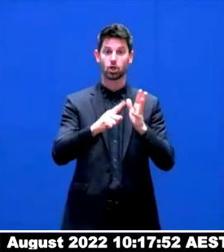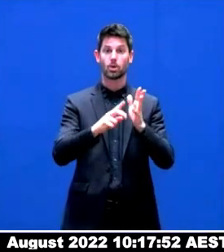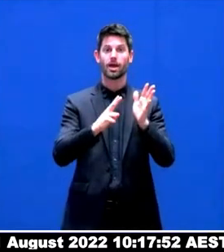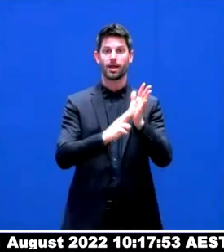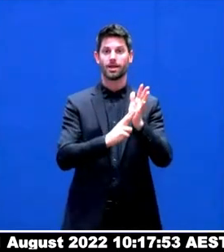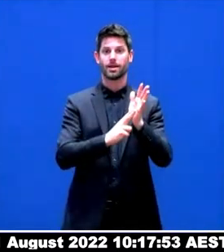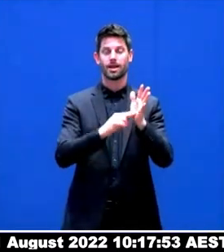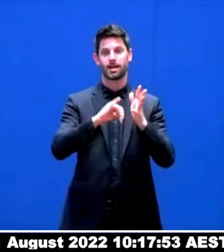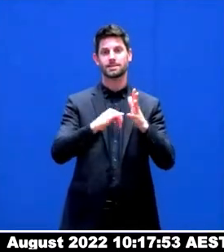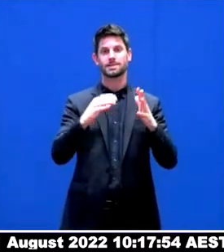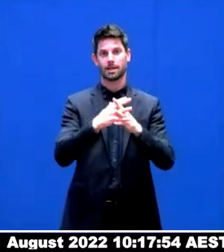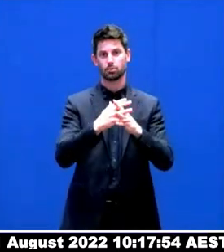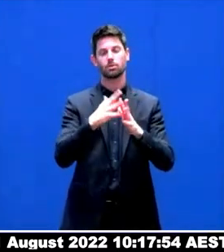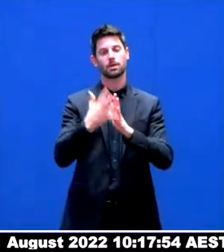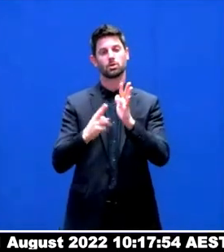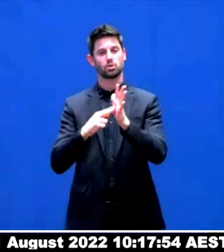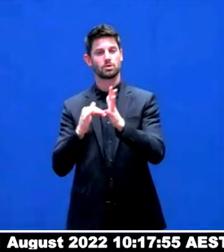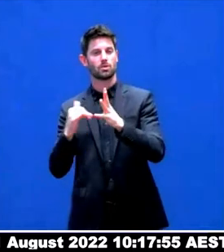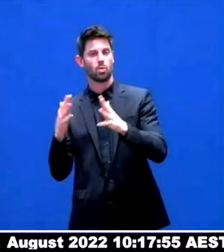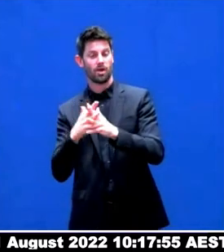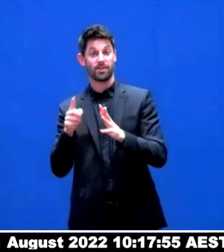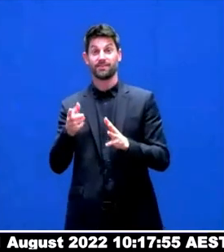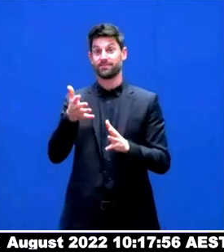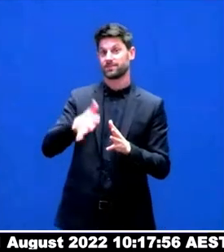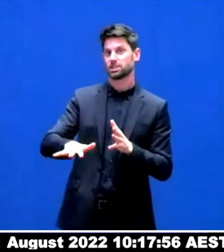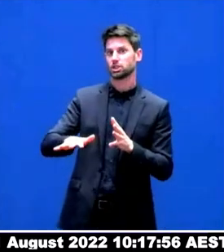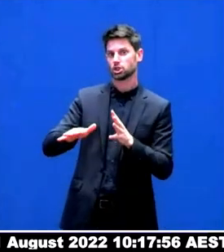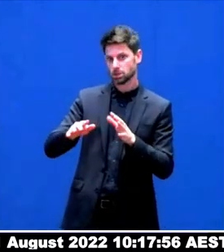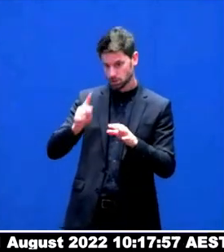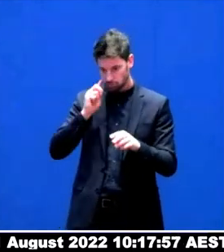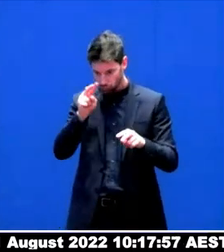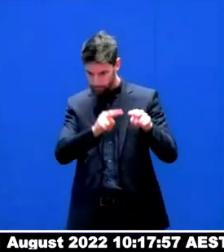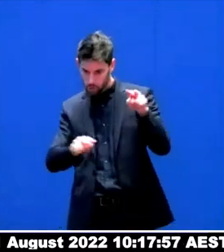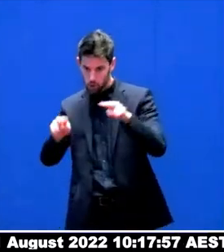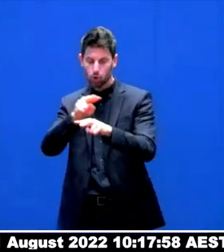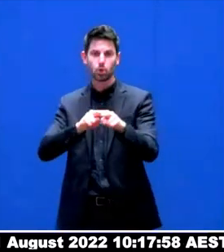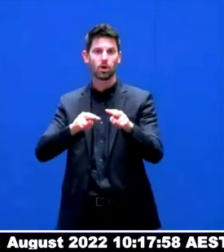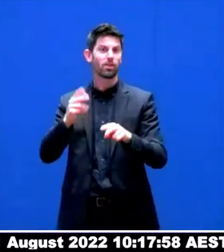Wales conducted a review of the implementation of the previous Strategy.